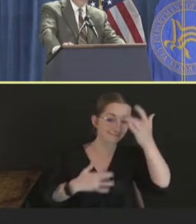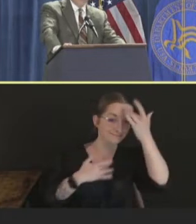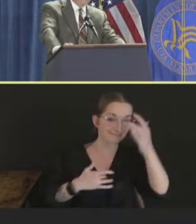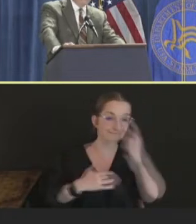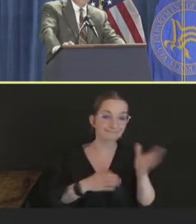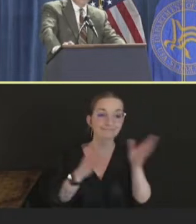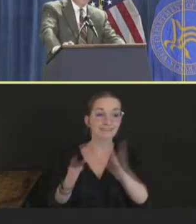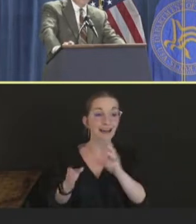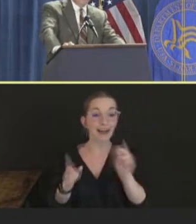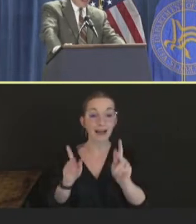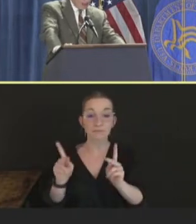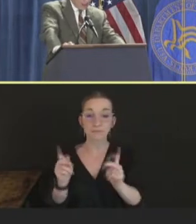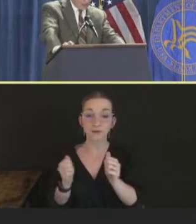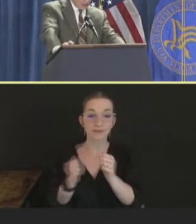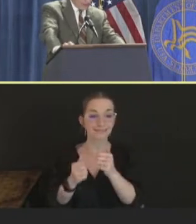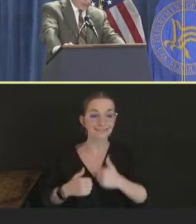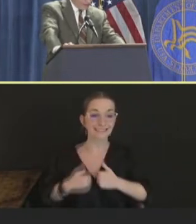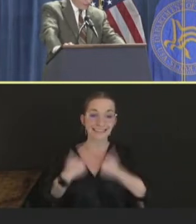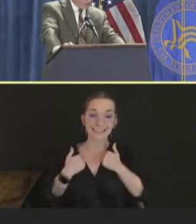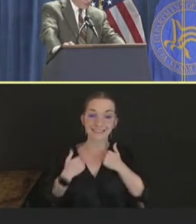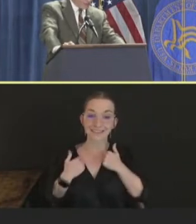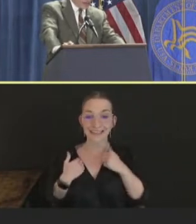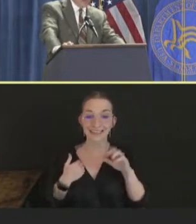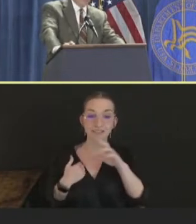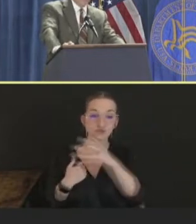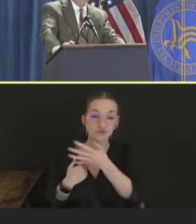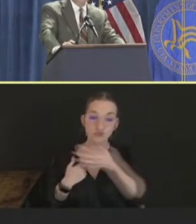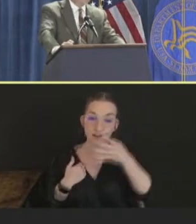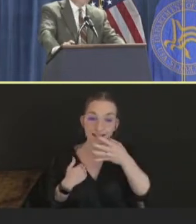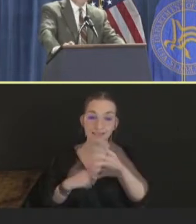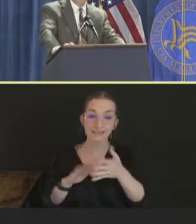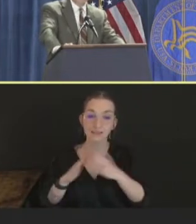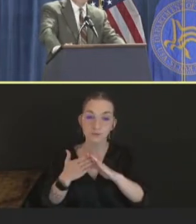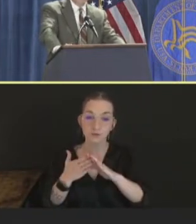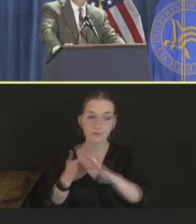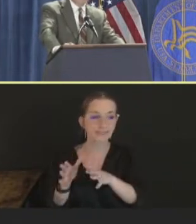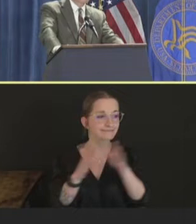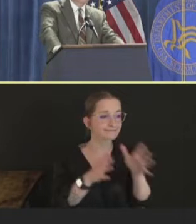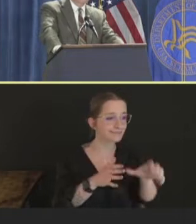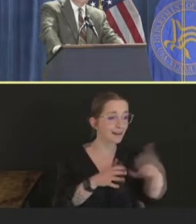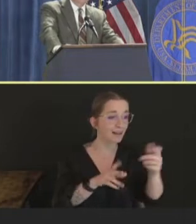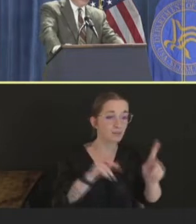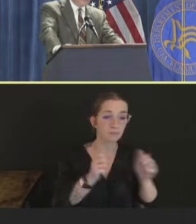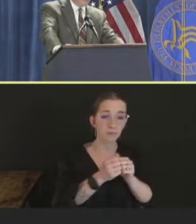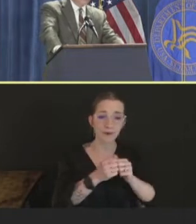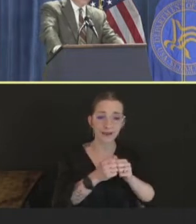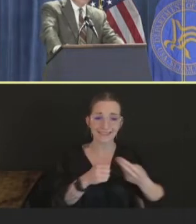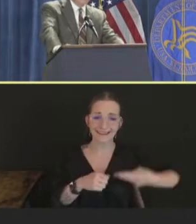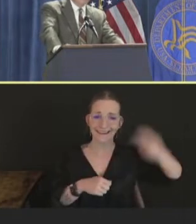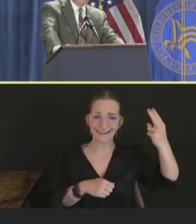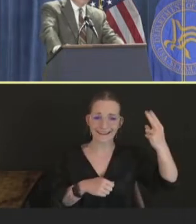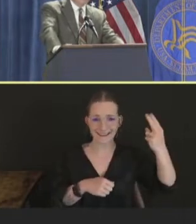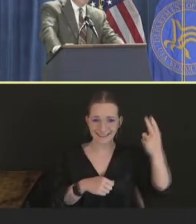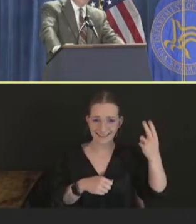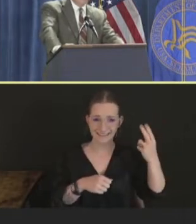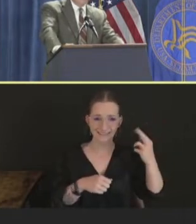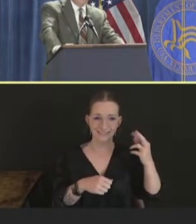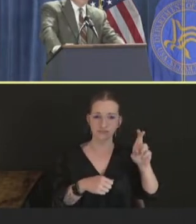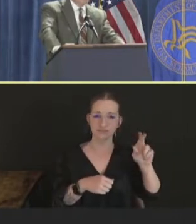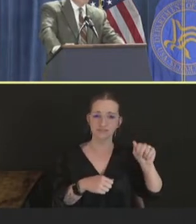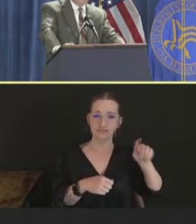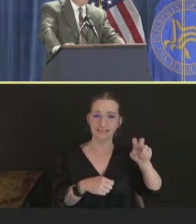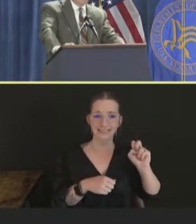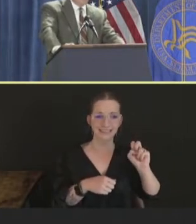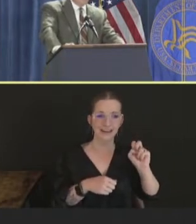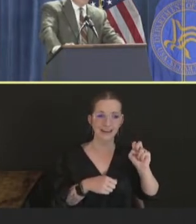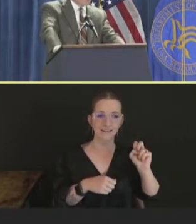or other areas that have higher than average or unique vaccine confidence values, all of